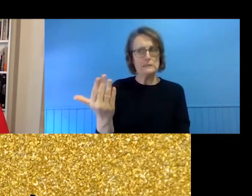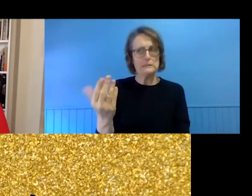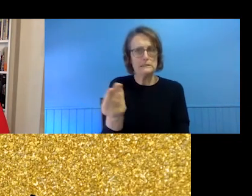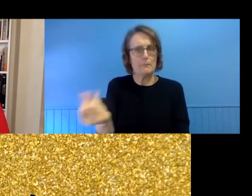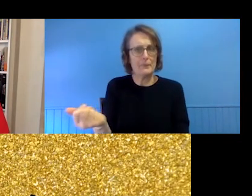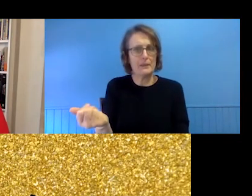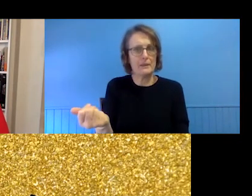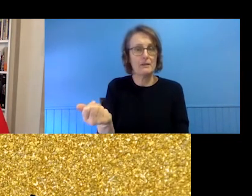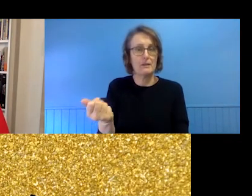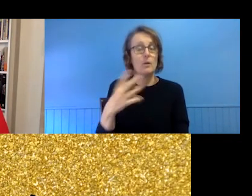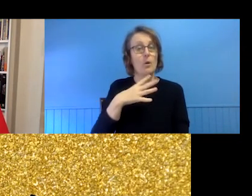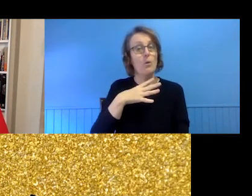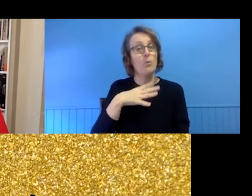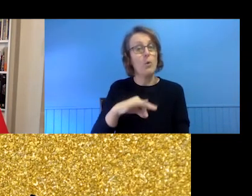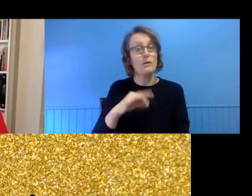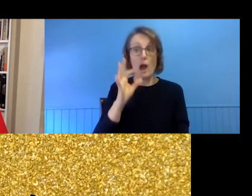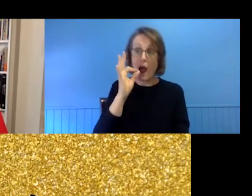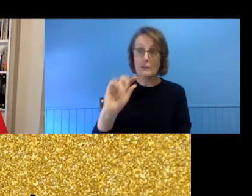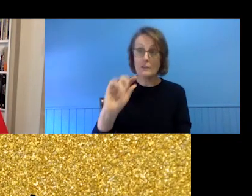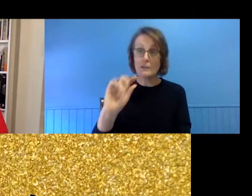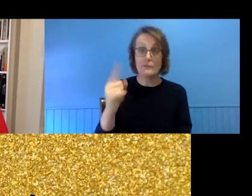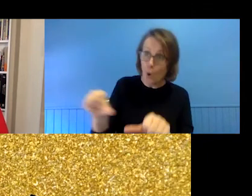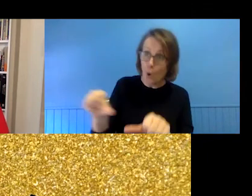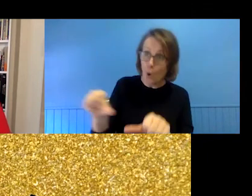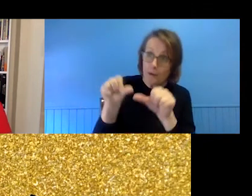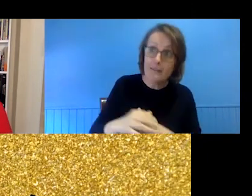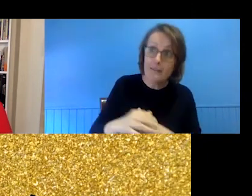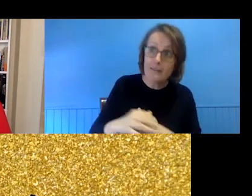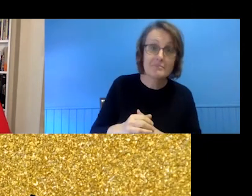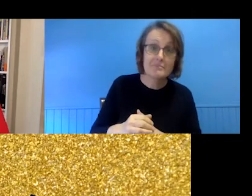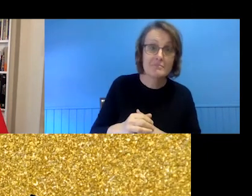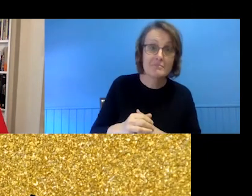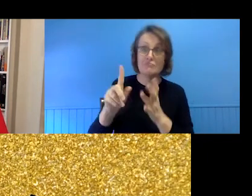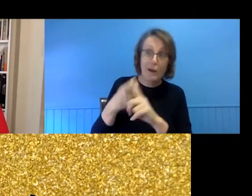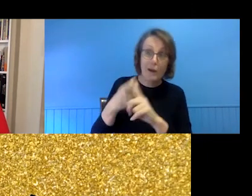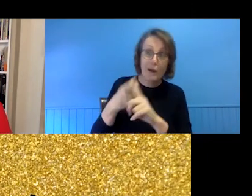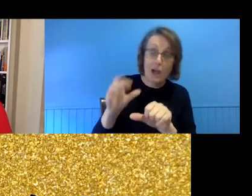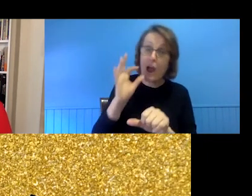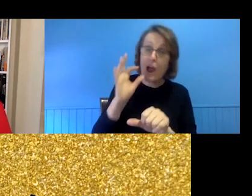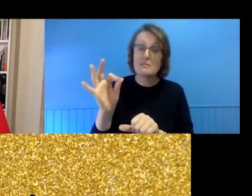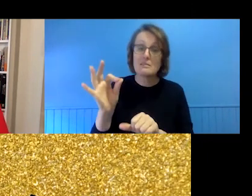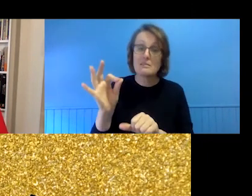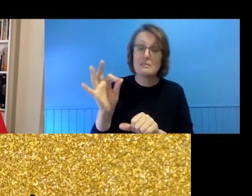why not inquire to see if they're OK? An email to a fan or a faithful